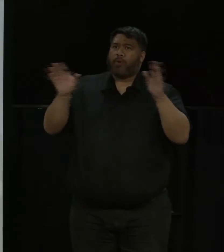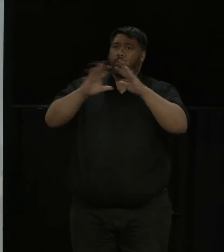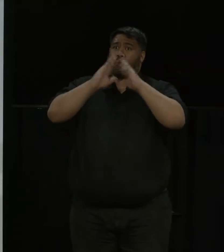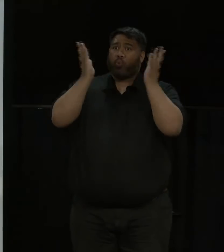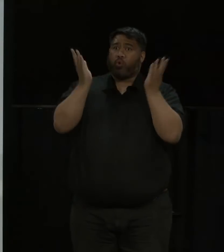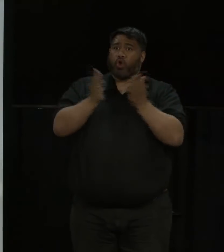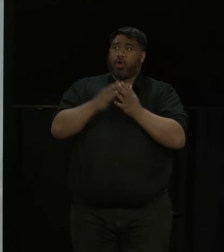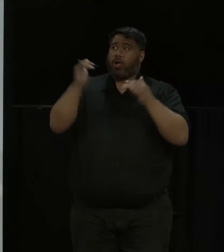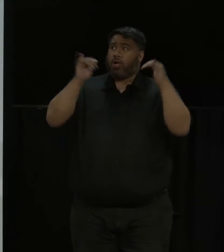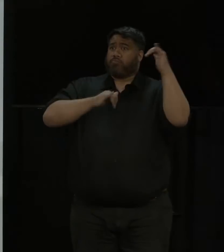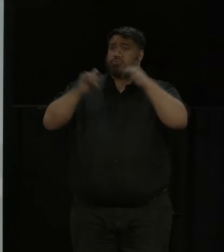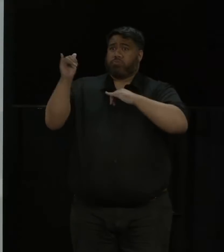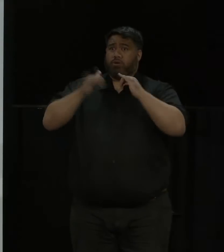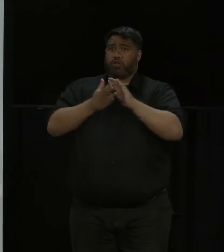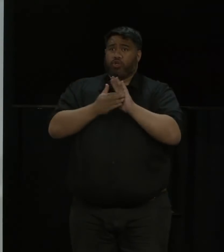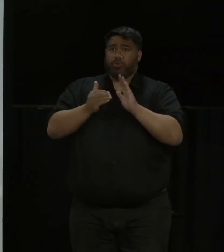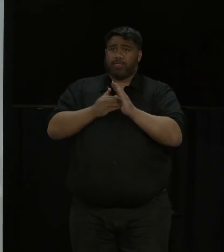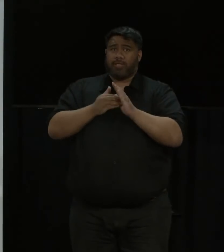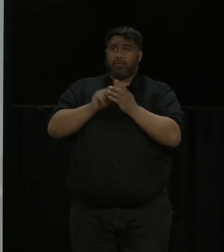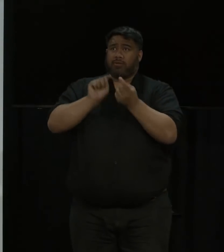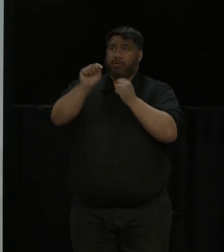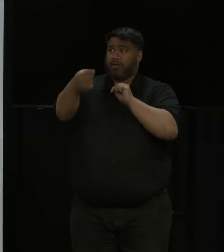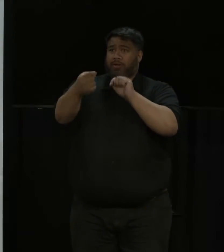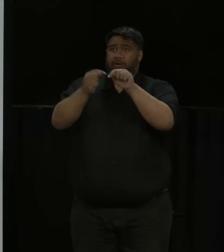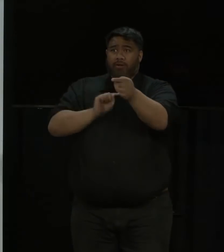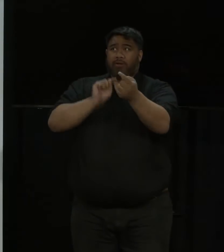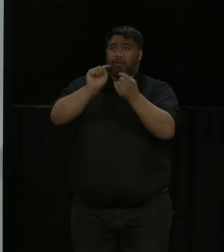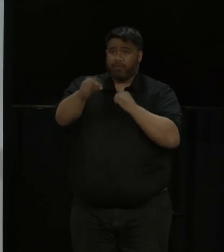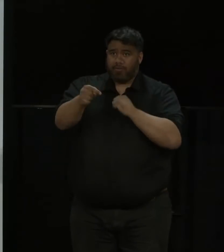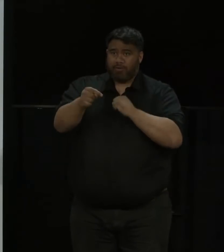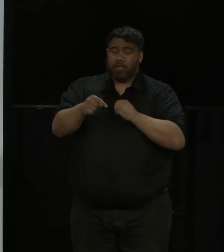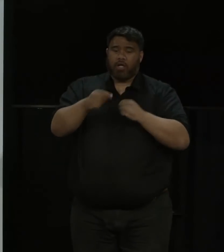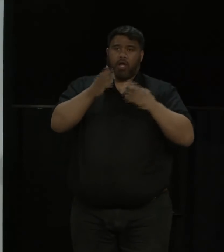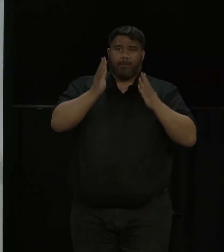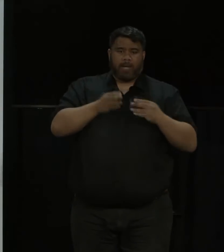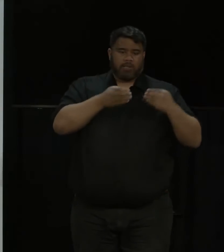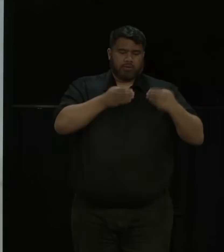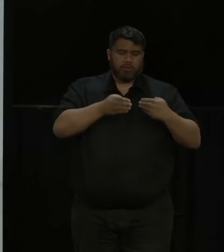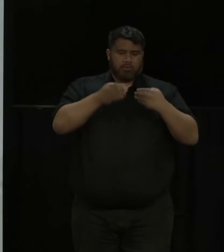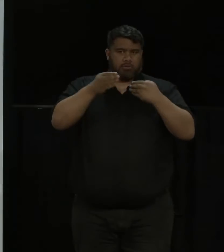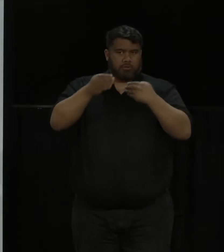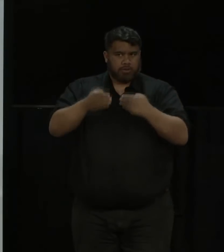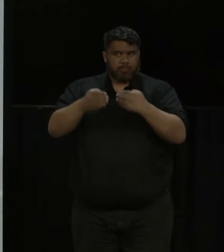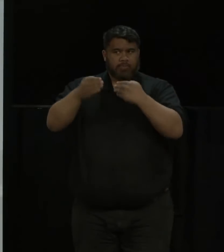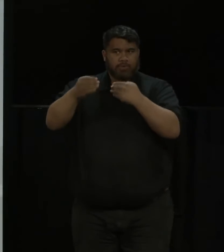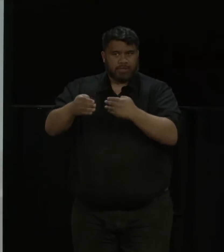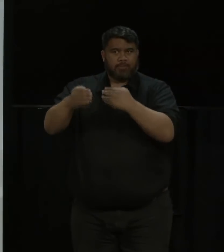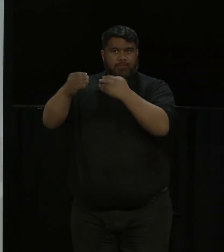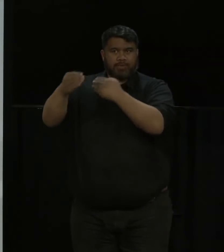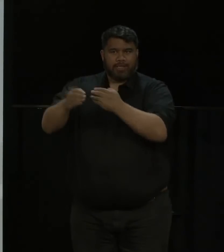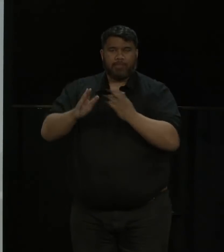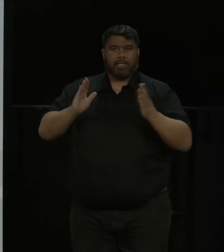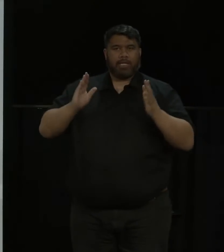A phased approach to reconnecting with the world is